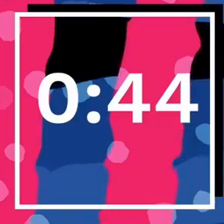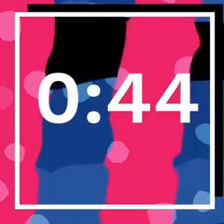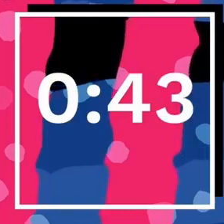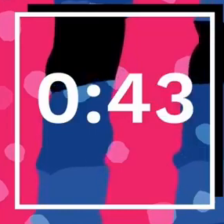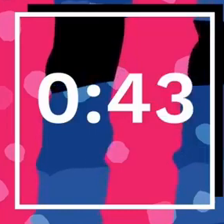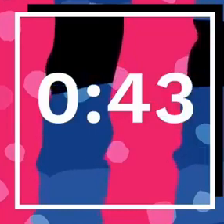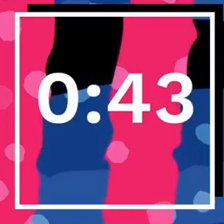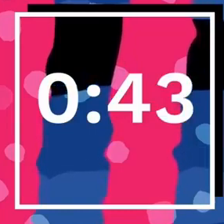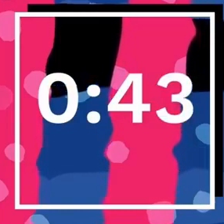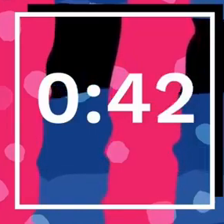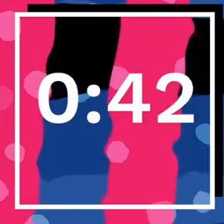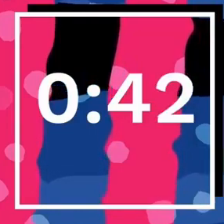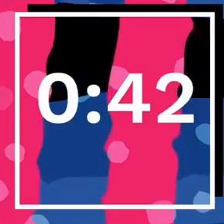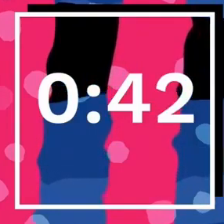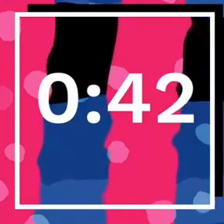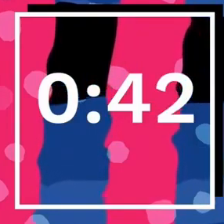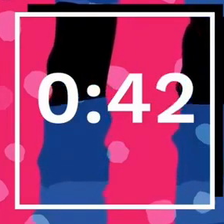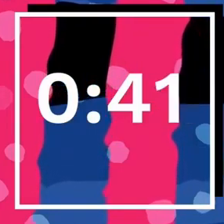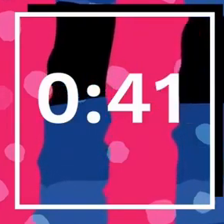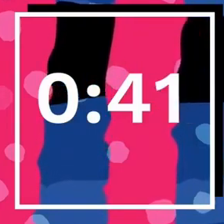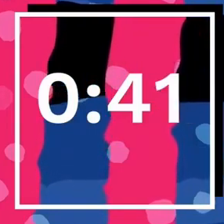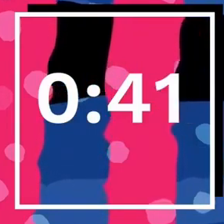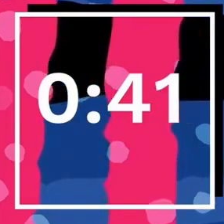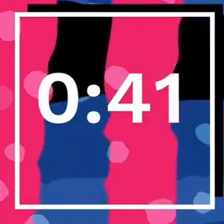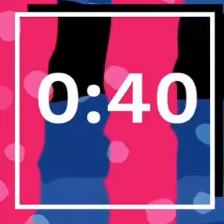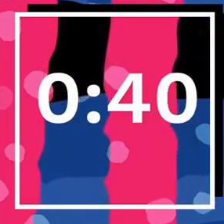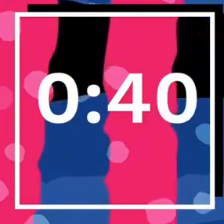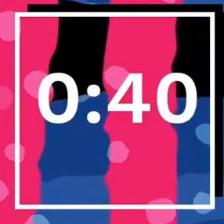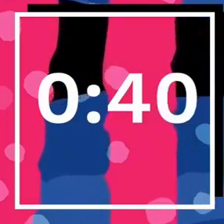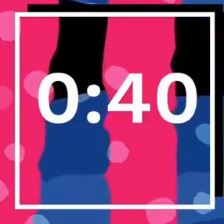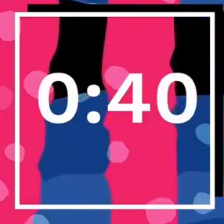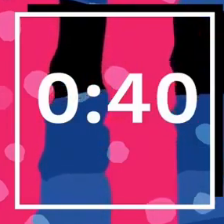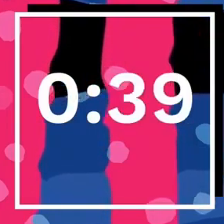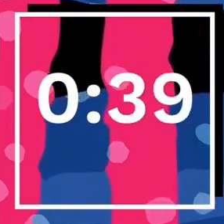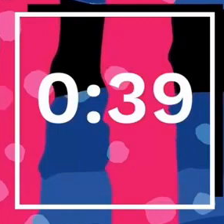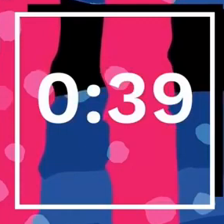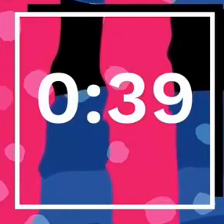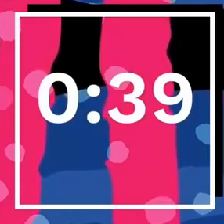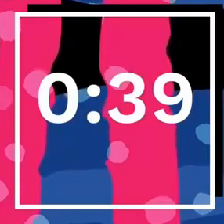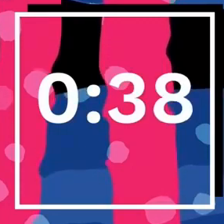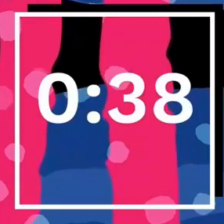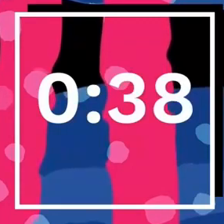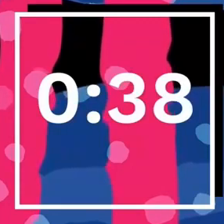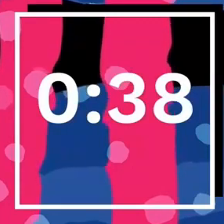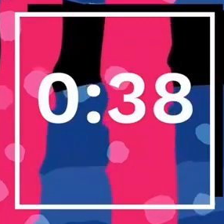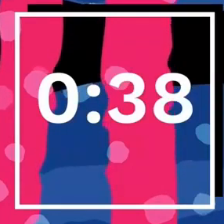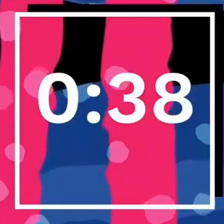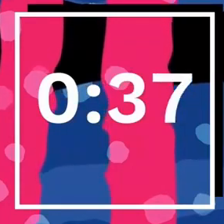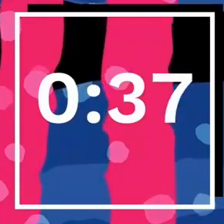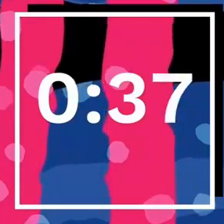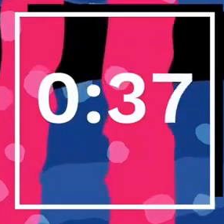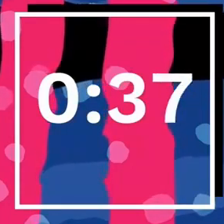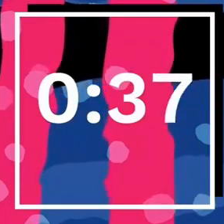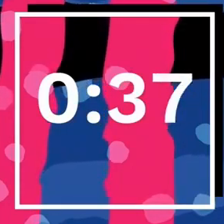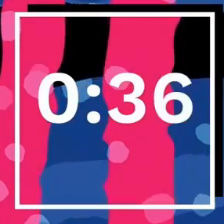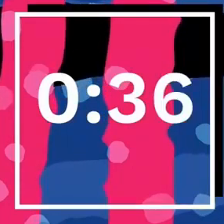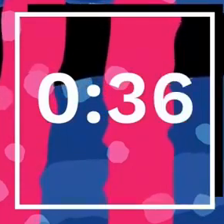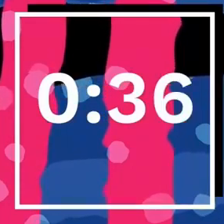MONEY PER CHILD. IT'S A MOVE THAT PIA HOPES CONGRESS WILL APPROVE. THIS CAN REALLY HELP OUR CULTURE MOVING UPWARD